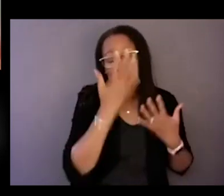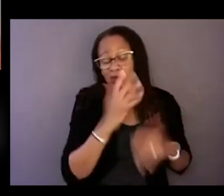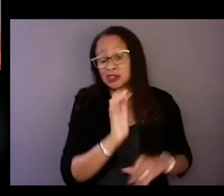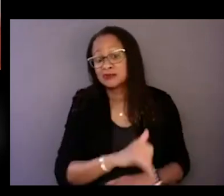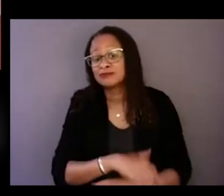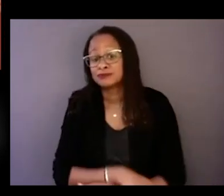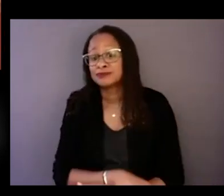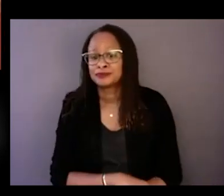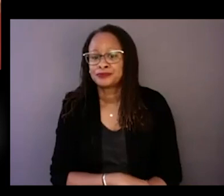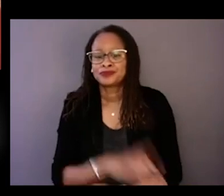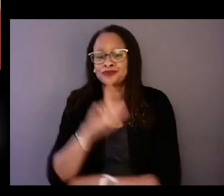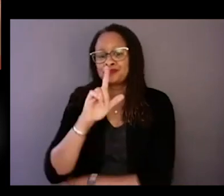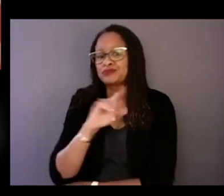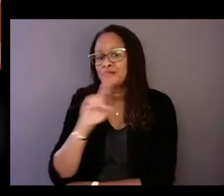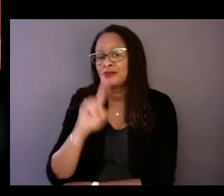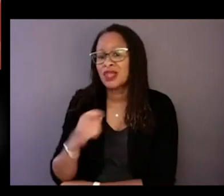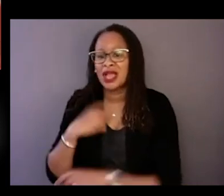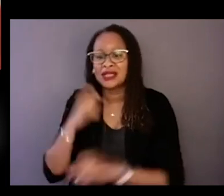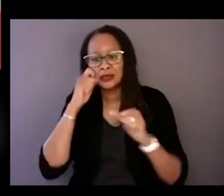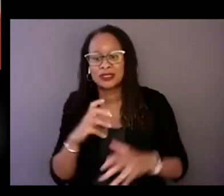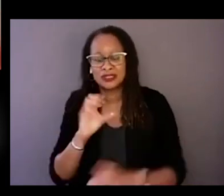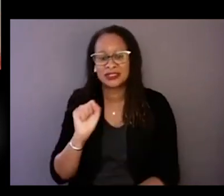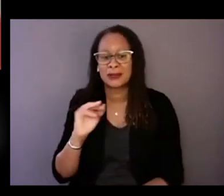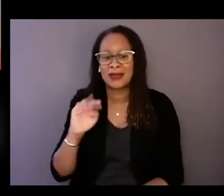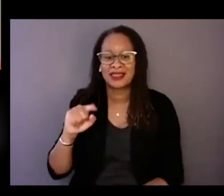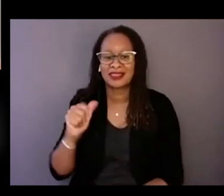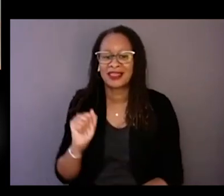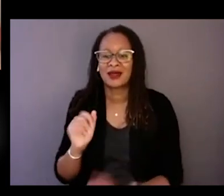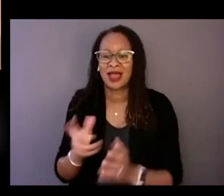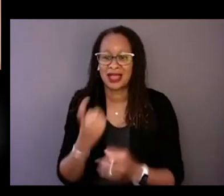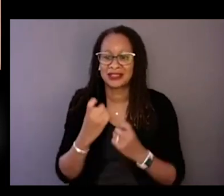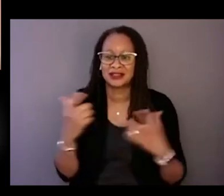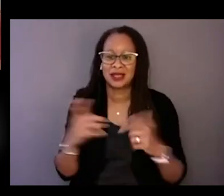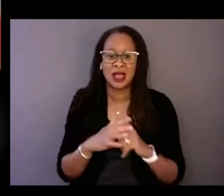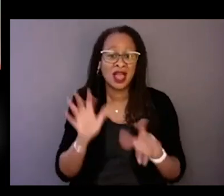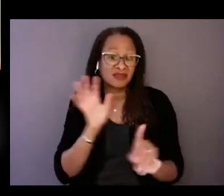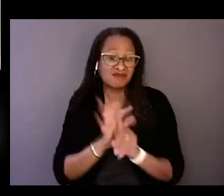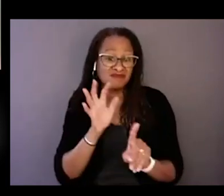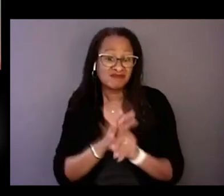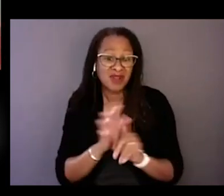Yeah. I was surprised by Samantha and I get asked a lot oh, were you guys fans of Britney when you were young?